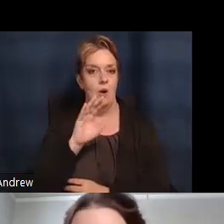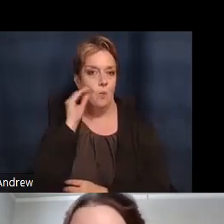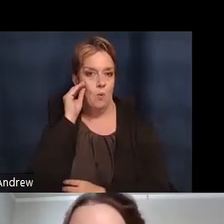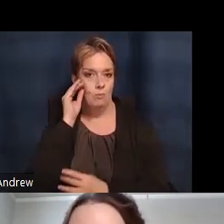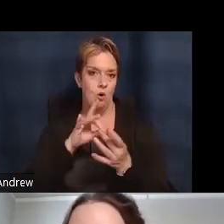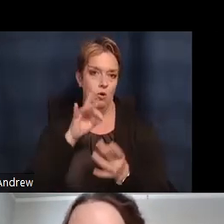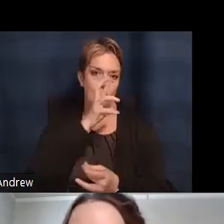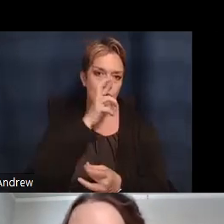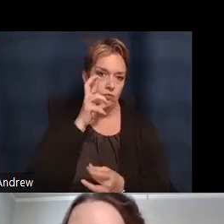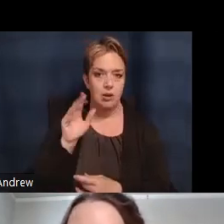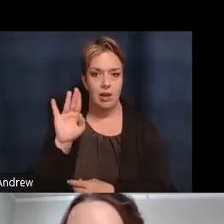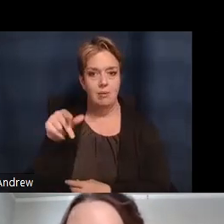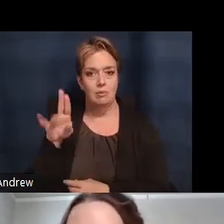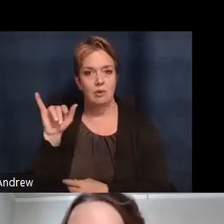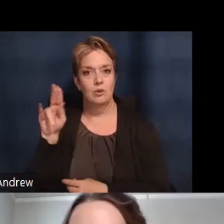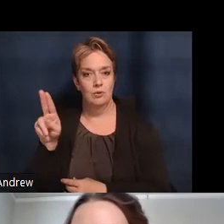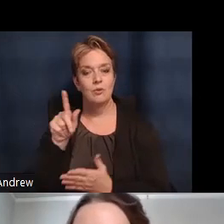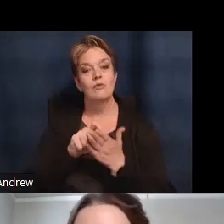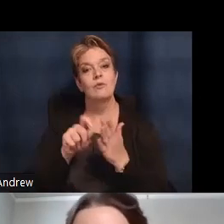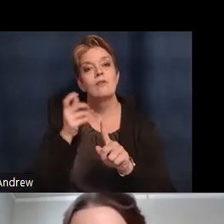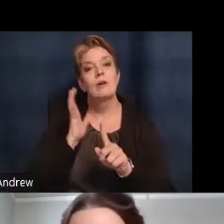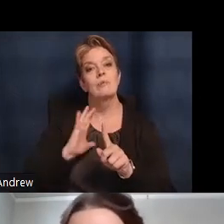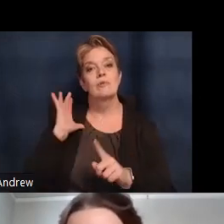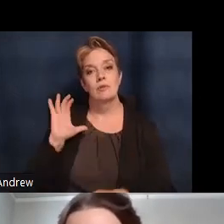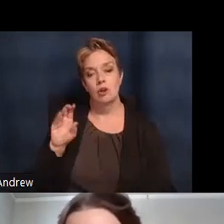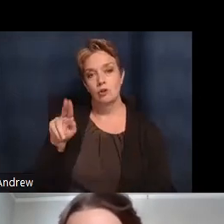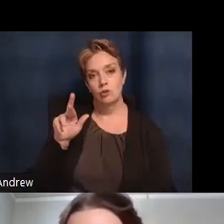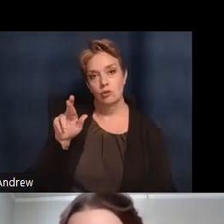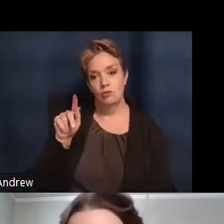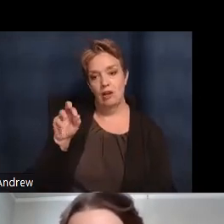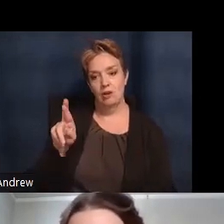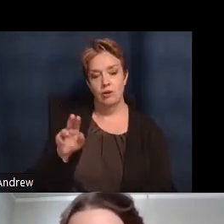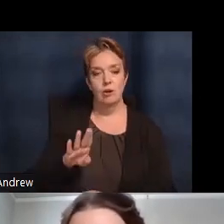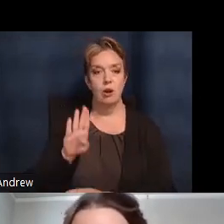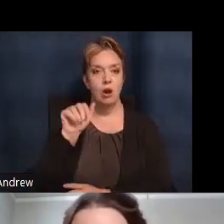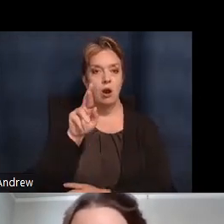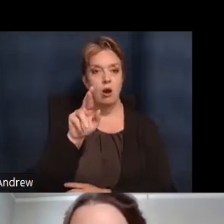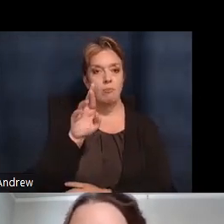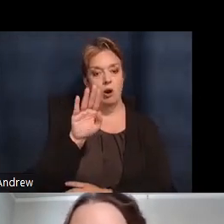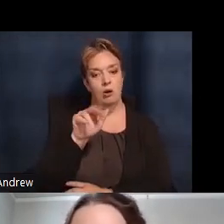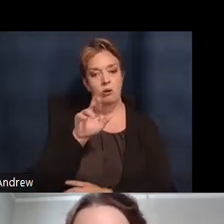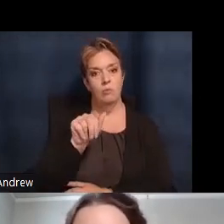written by our former curator Barbara Buhler Lynes and our Projects Director Pita Lopez,